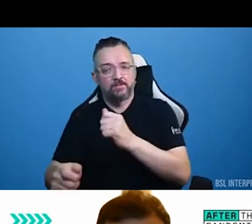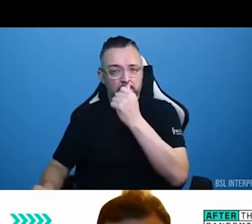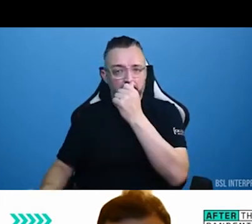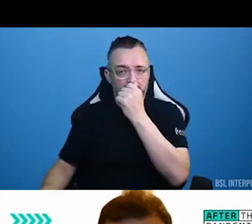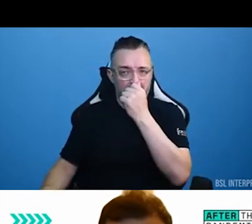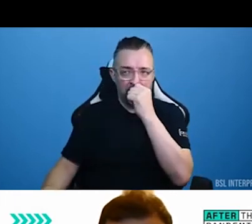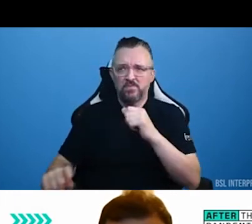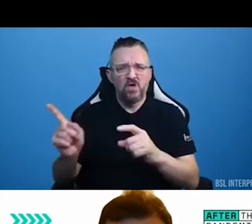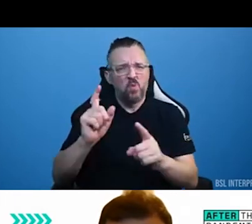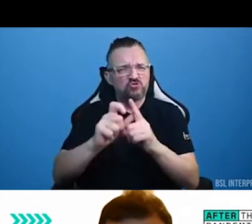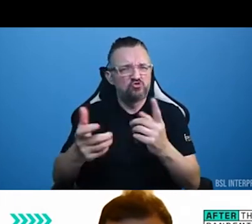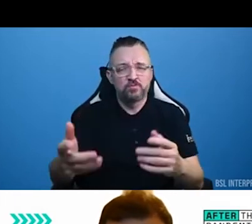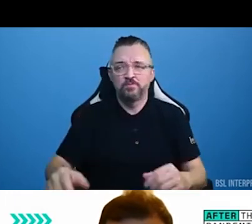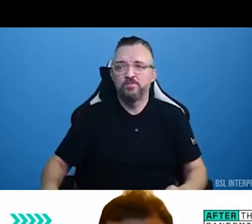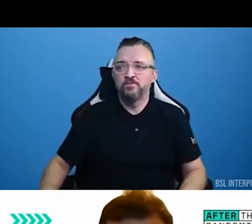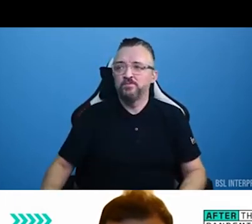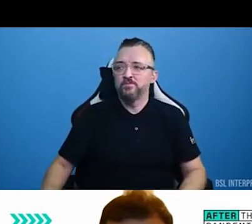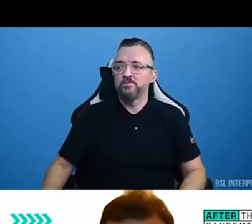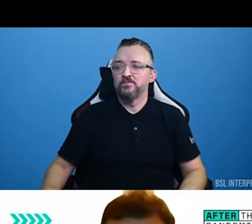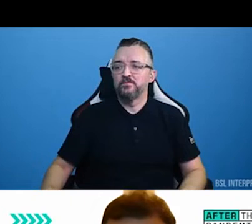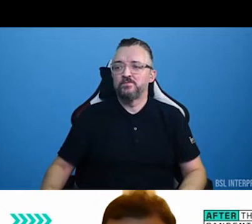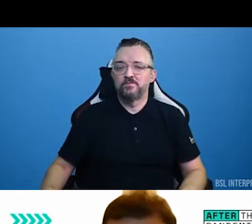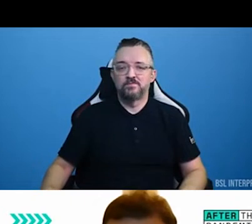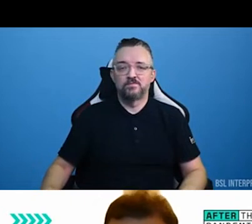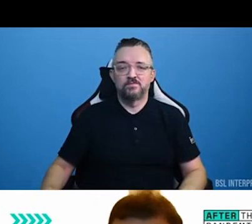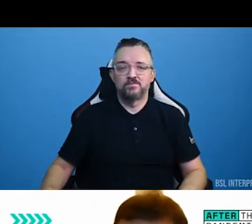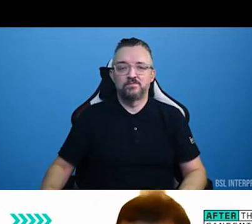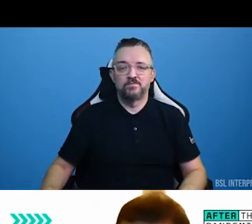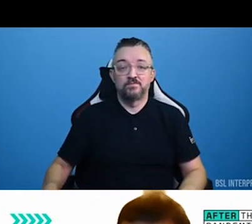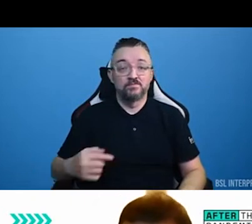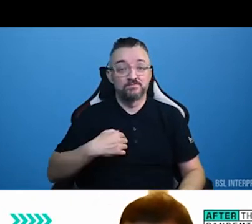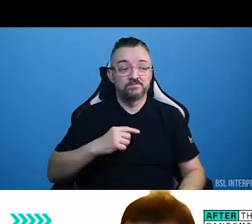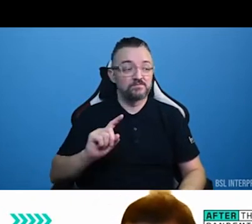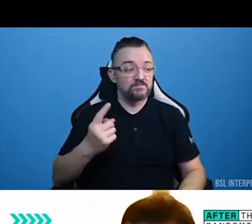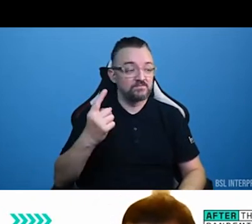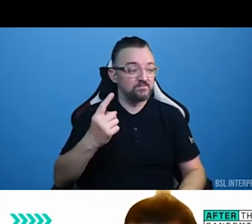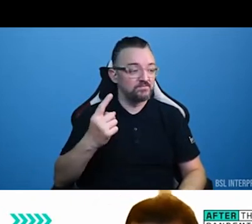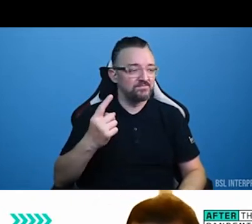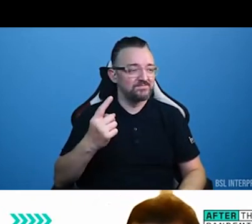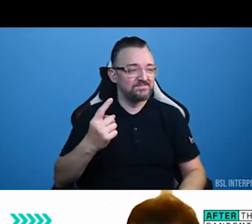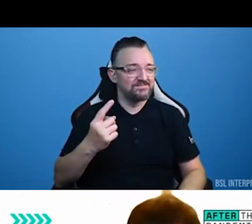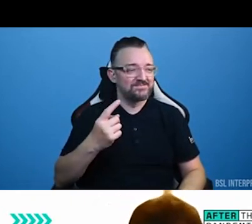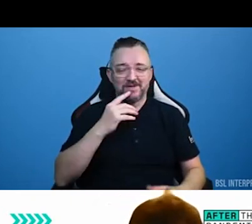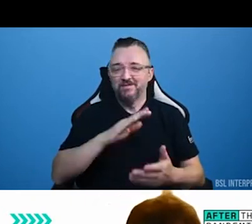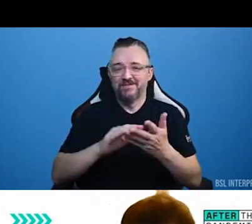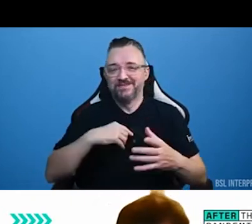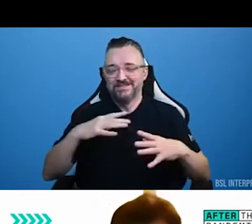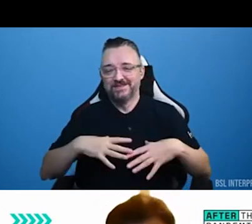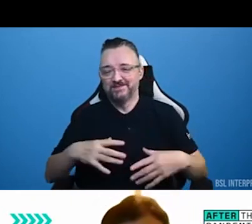What would you do? Would you like me to take that first? Yeah. - Sorry, I'm really tired. All right, yeah, okay.